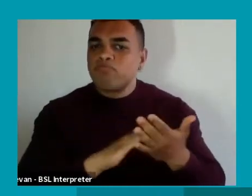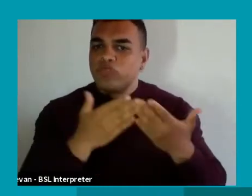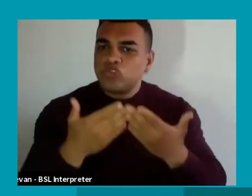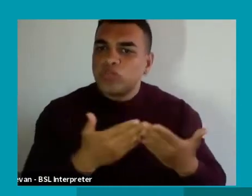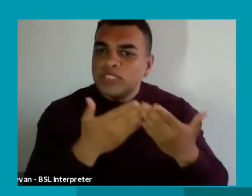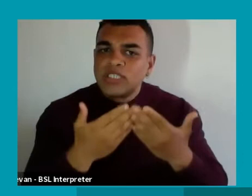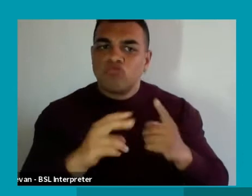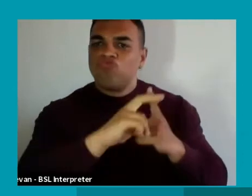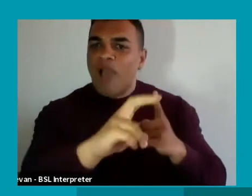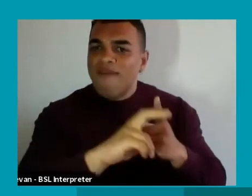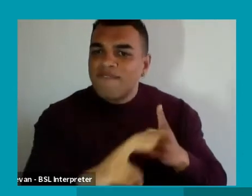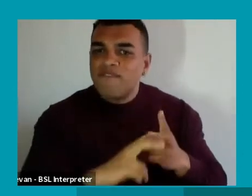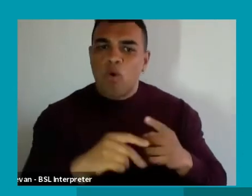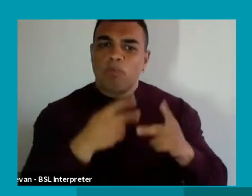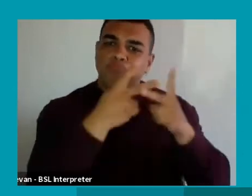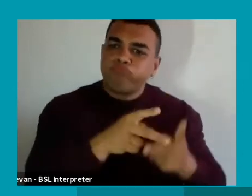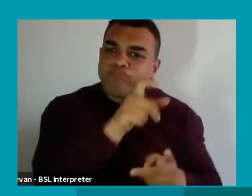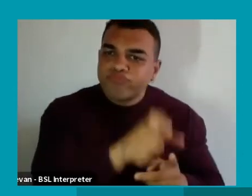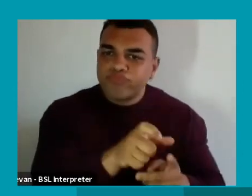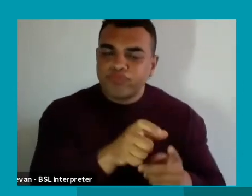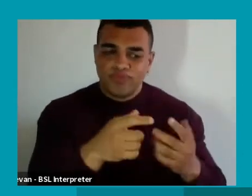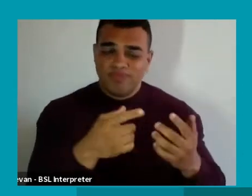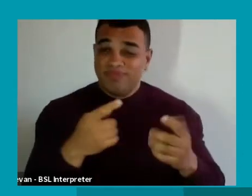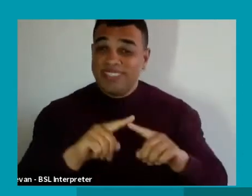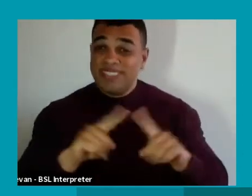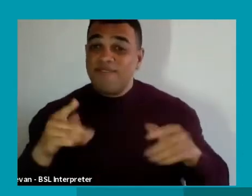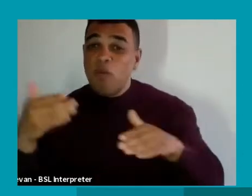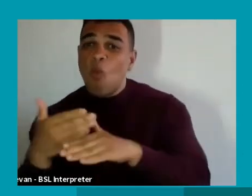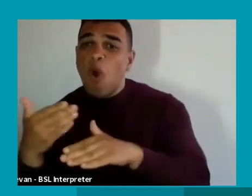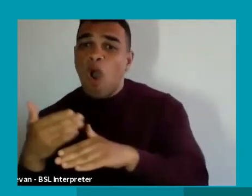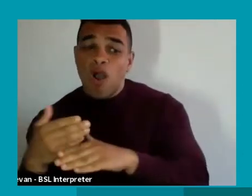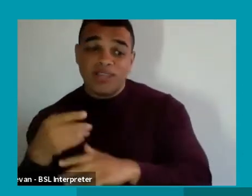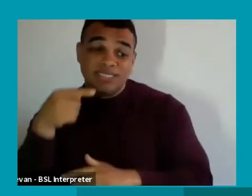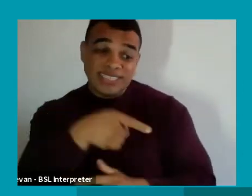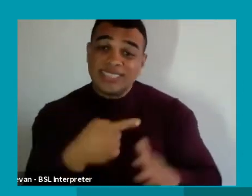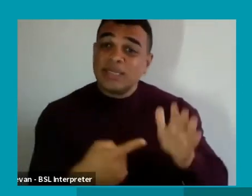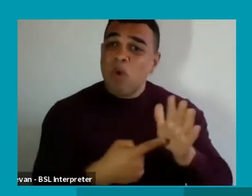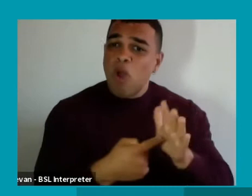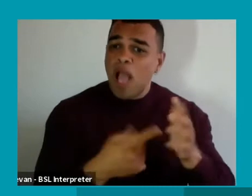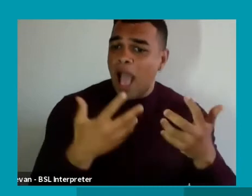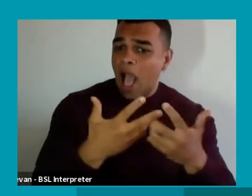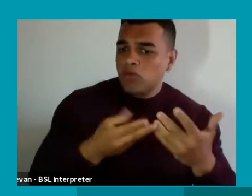was you know doing something else with your life? At that point, it's about how you reflect that in the gap too,